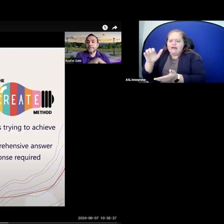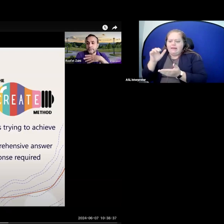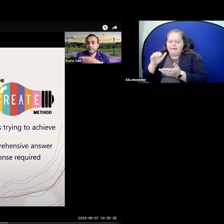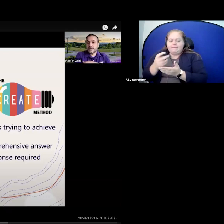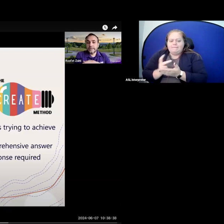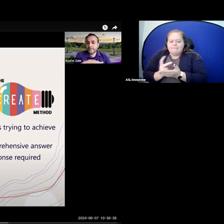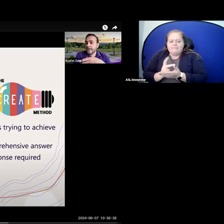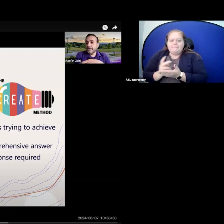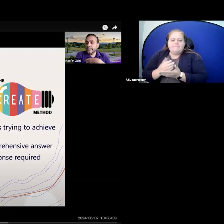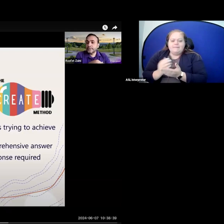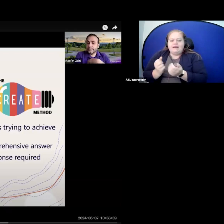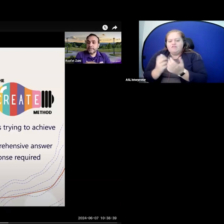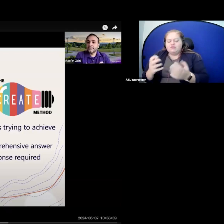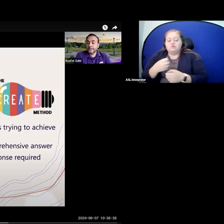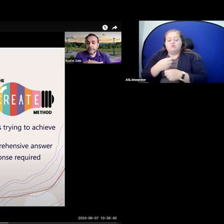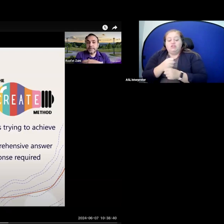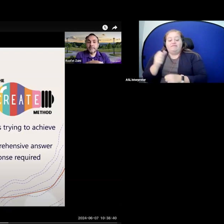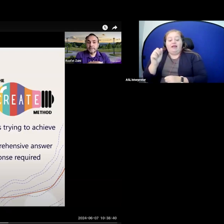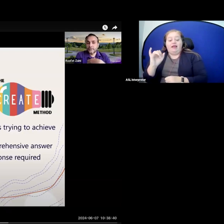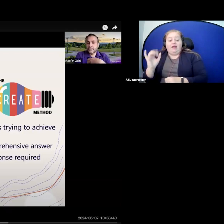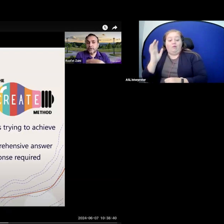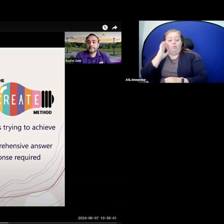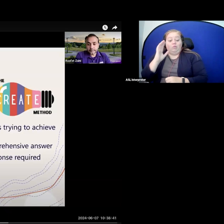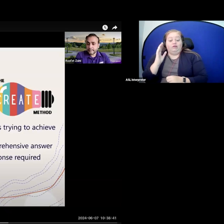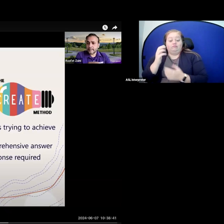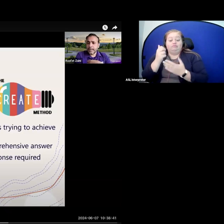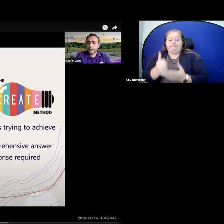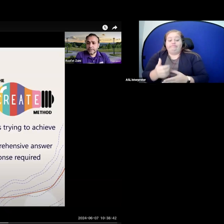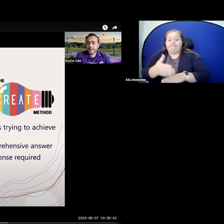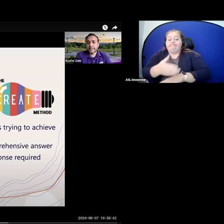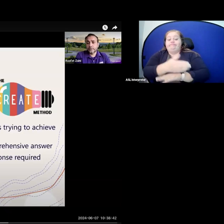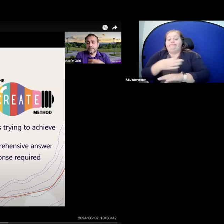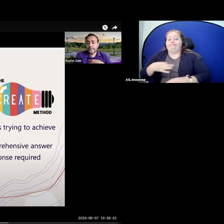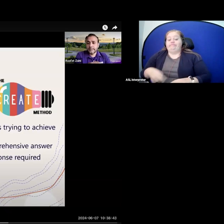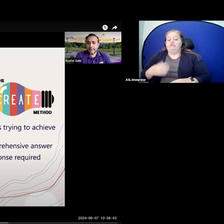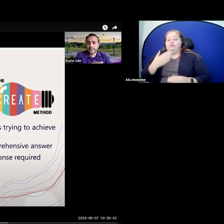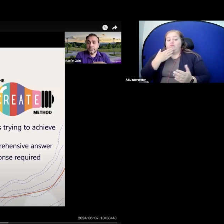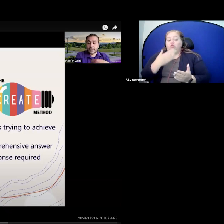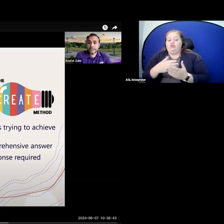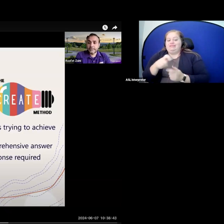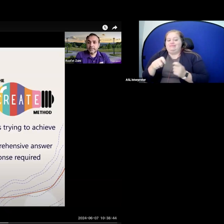So generative AI would benefit very much from a good set of detailed instructions.